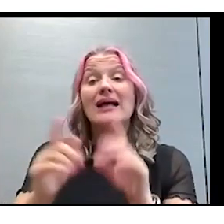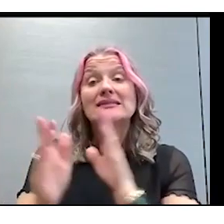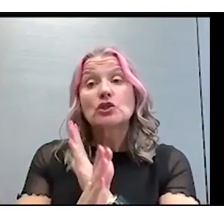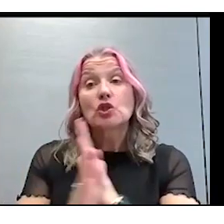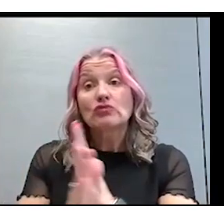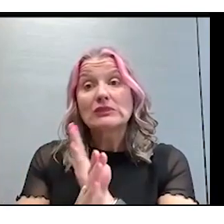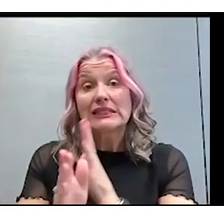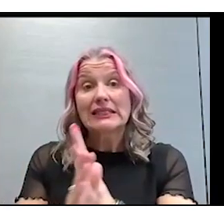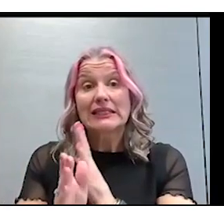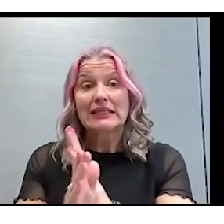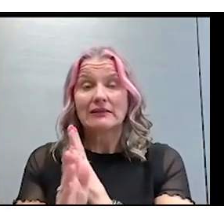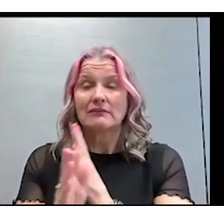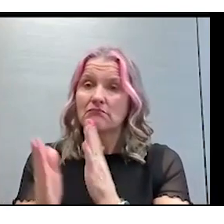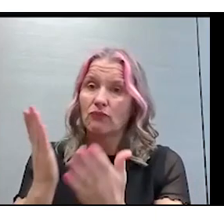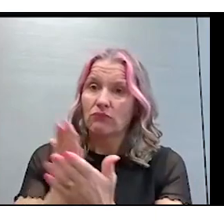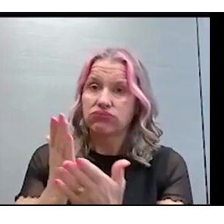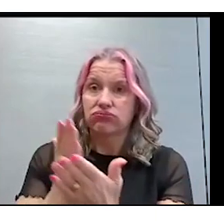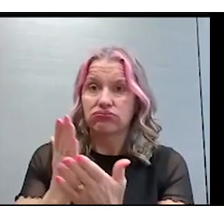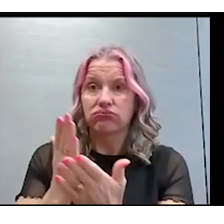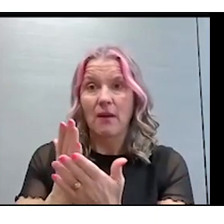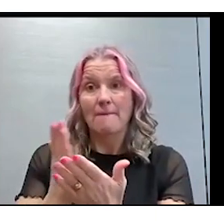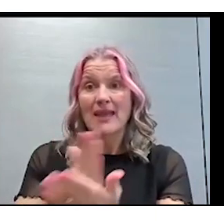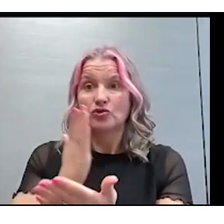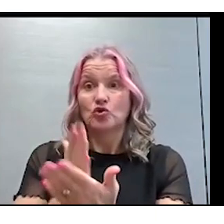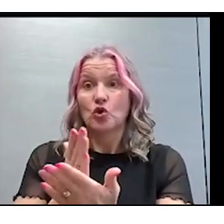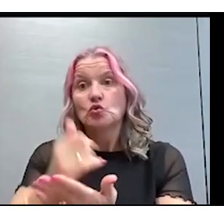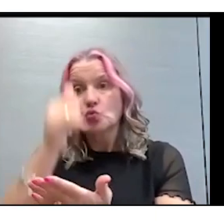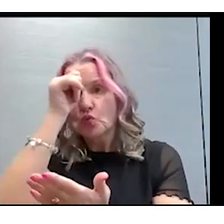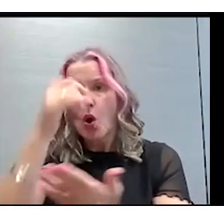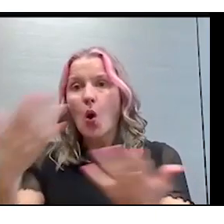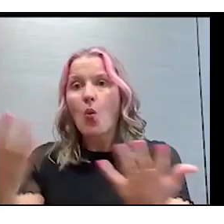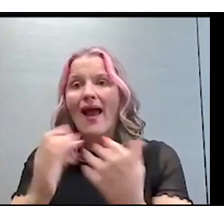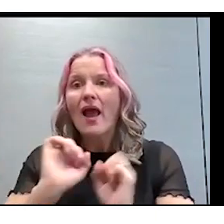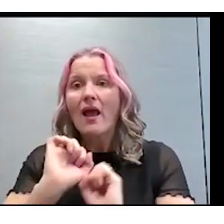tools to understand where does your data go? Is it the policy that what you're putting in